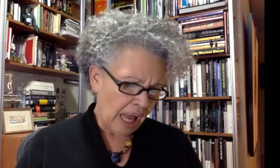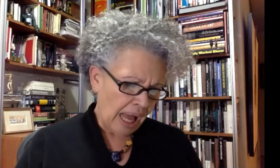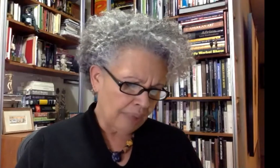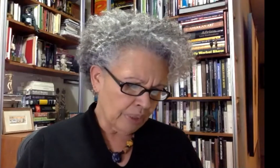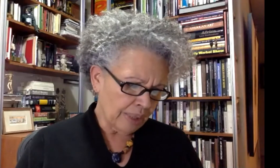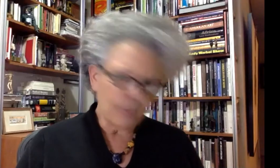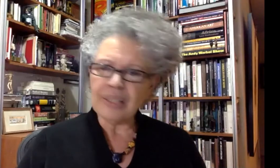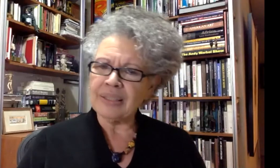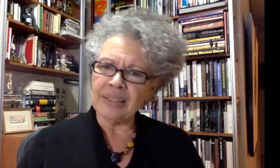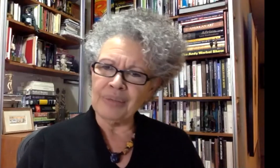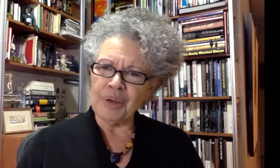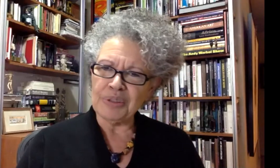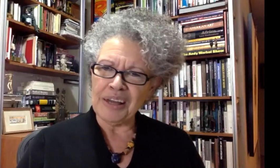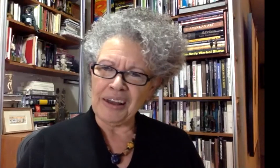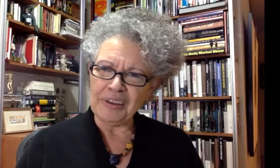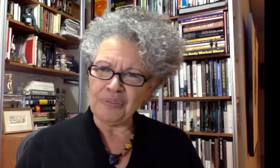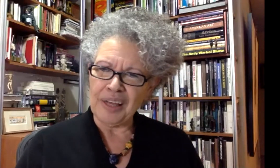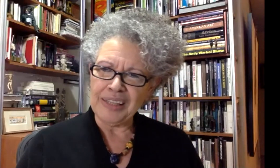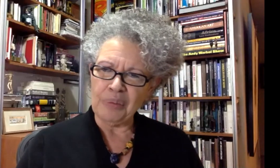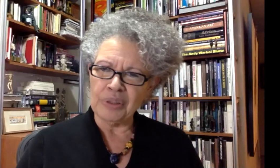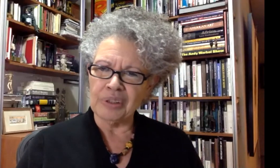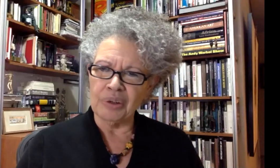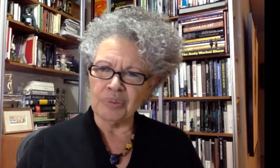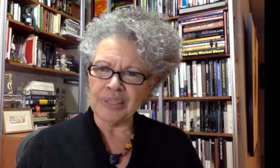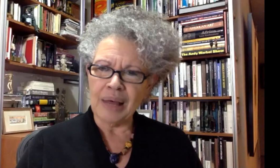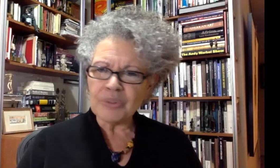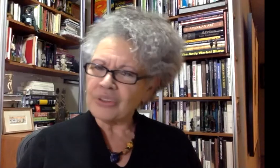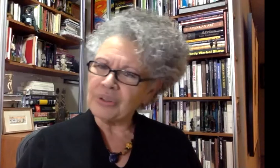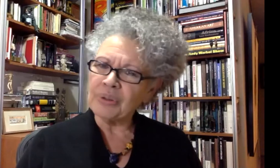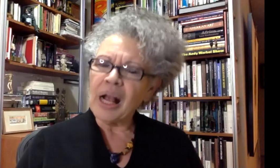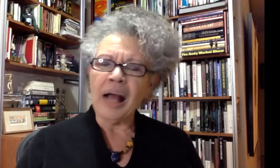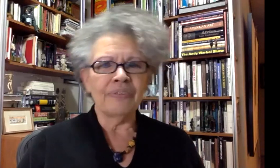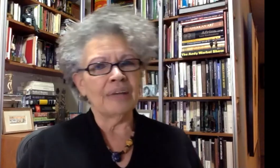And when I went to see whether or not I could find out what Gode was up to, I found out